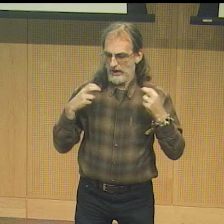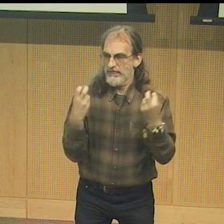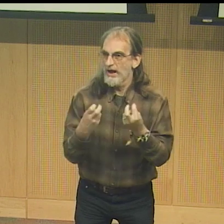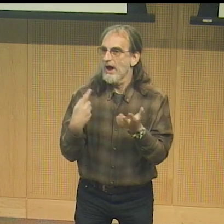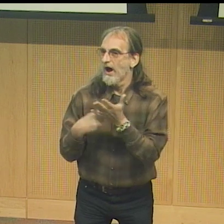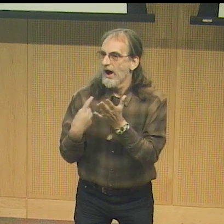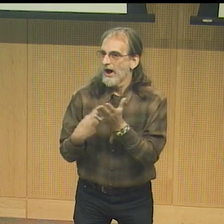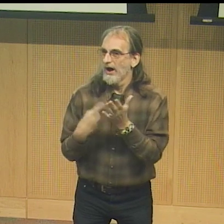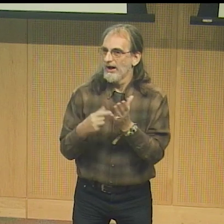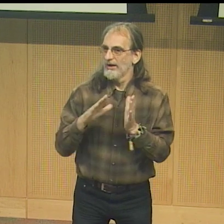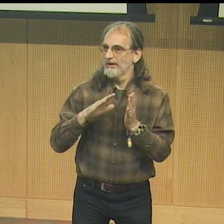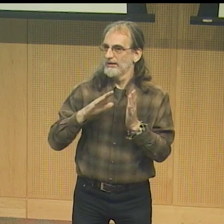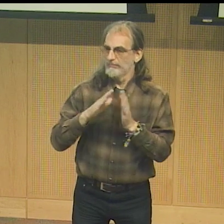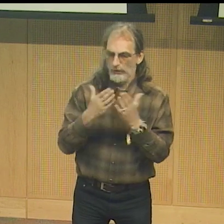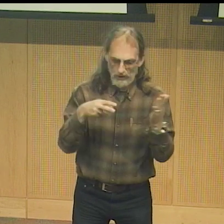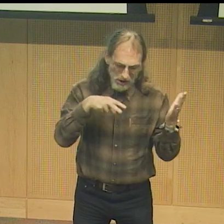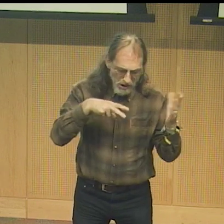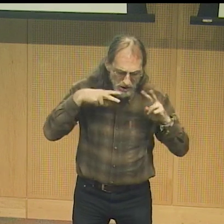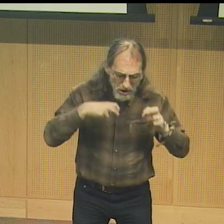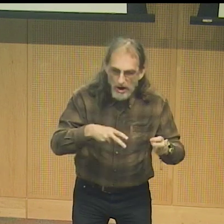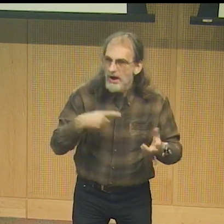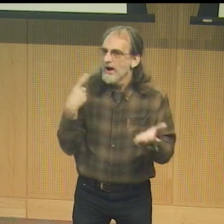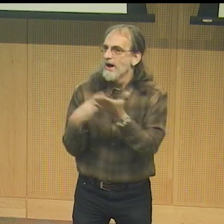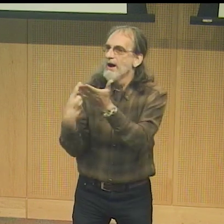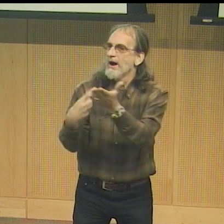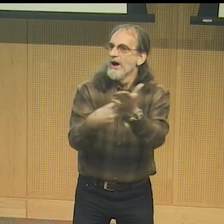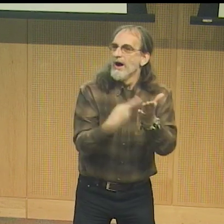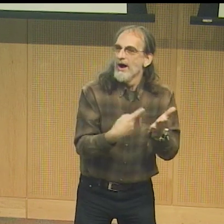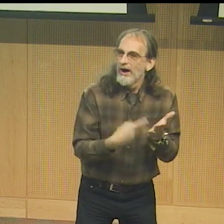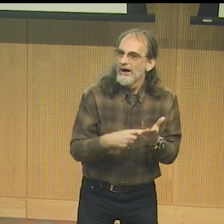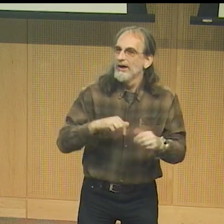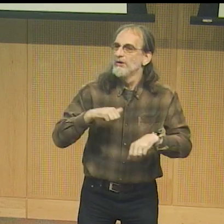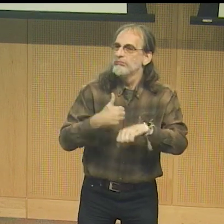We've had groups of individuals come together to have in-depth